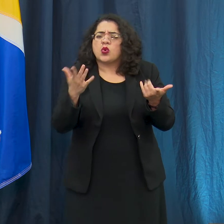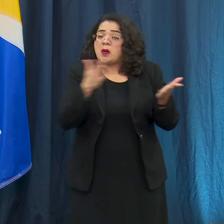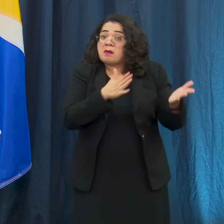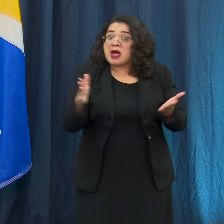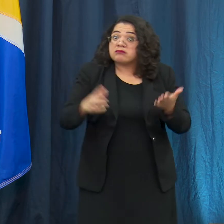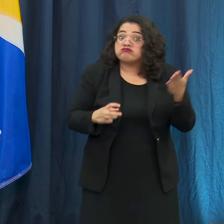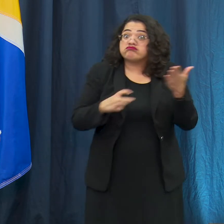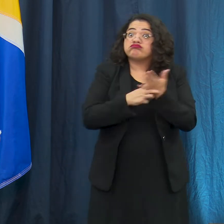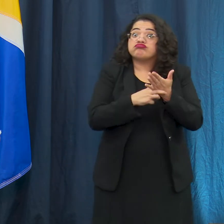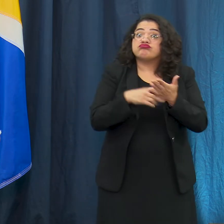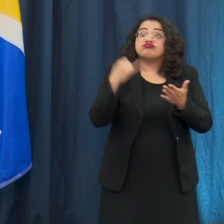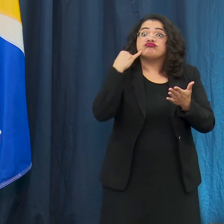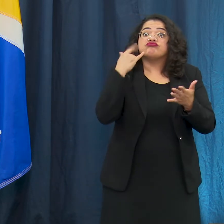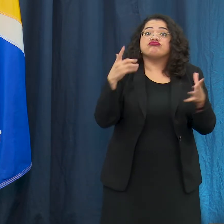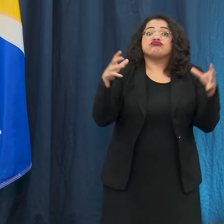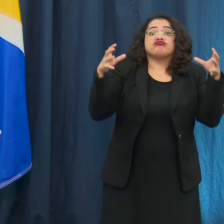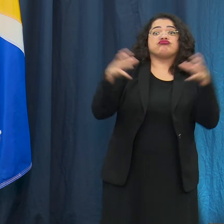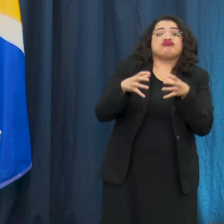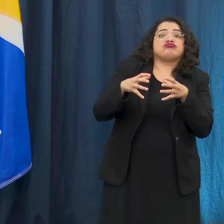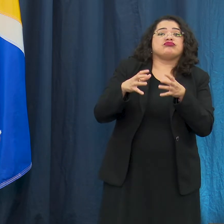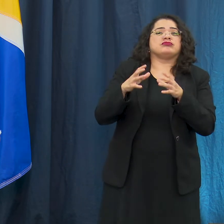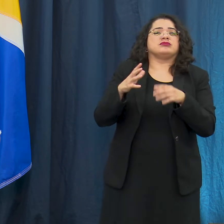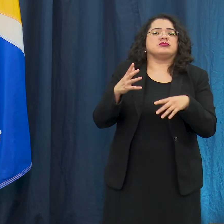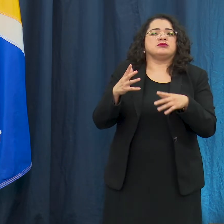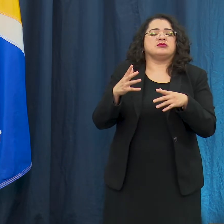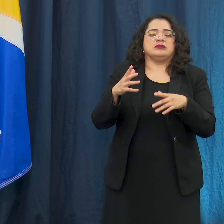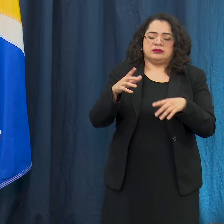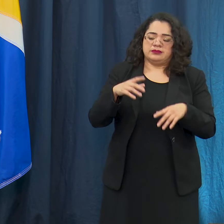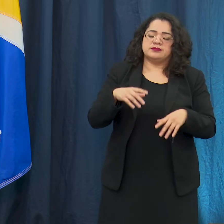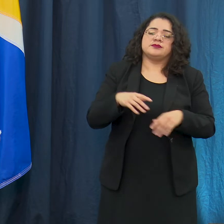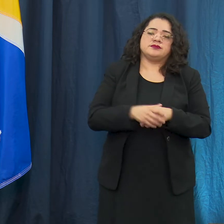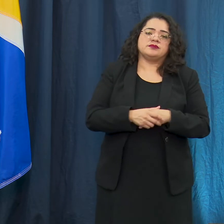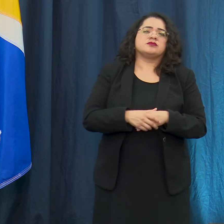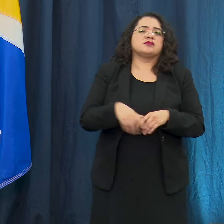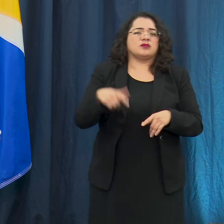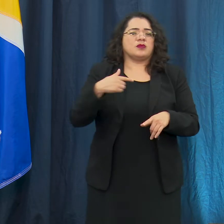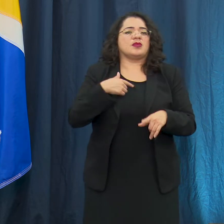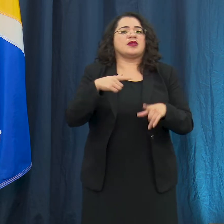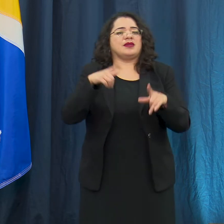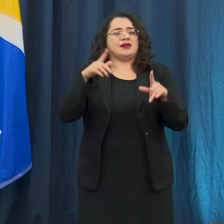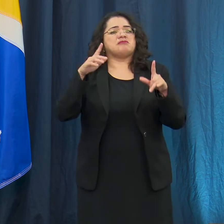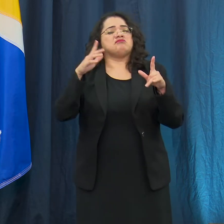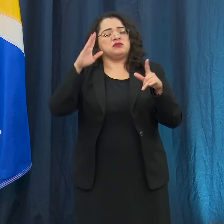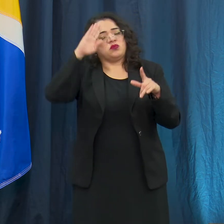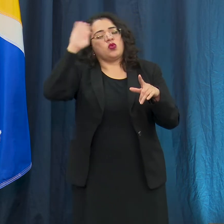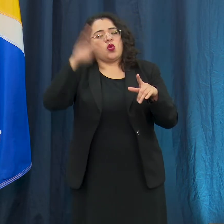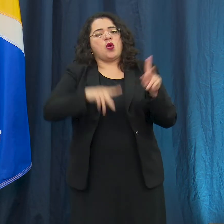like? Well I think we do expect people to start coming out. We also expect a lot of